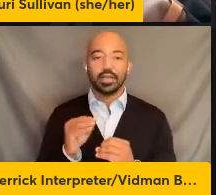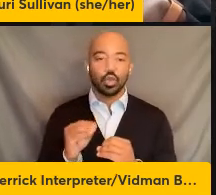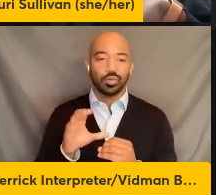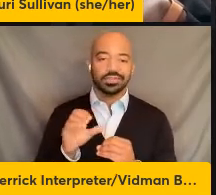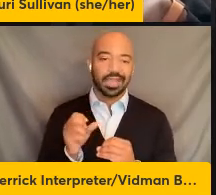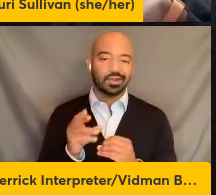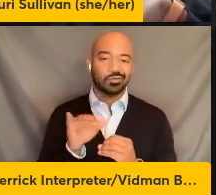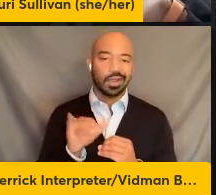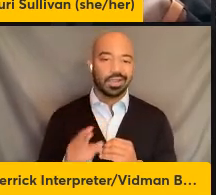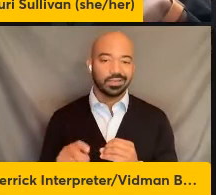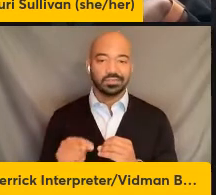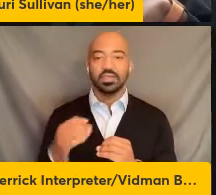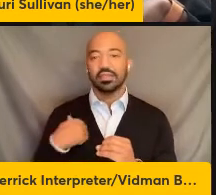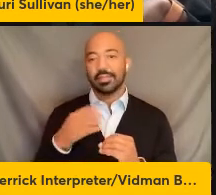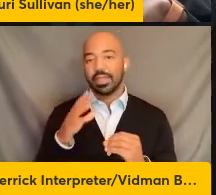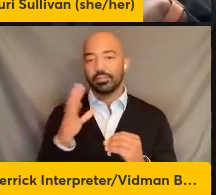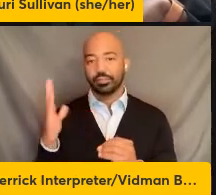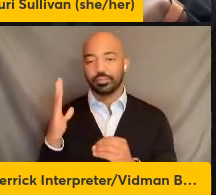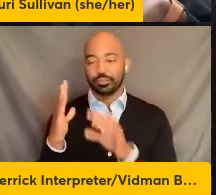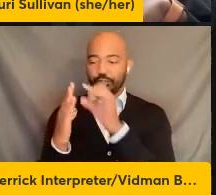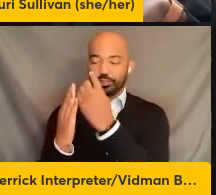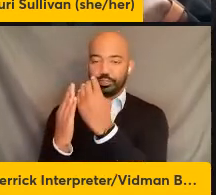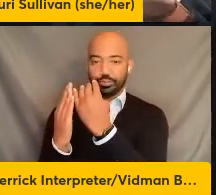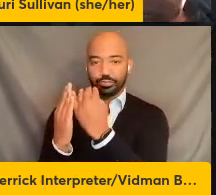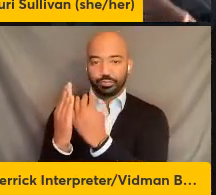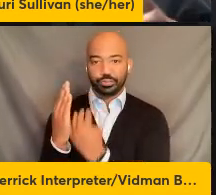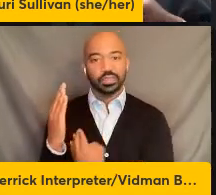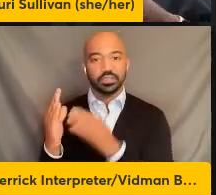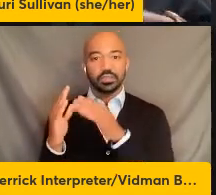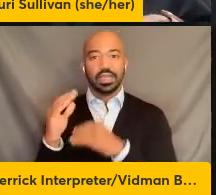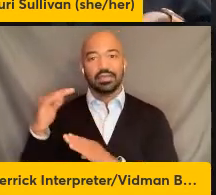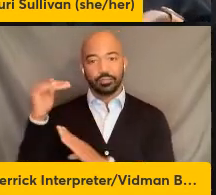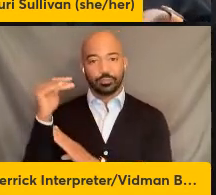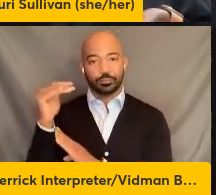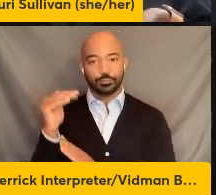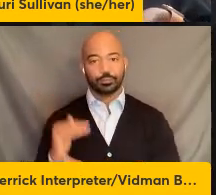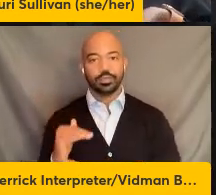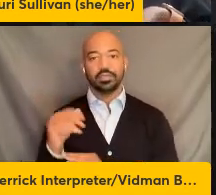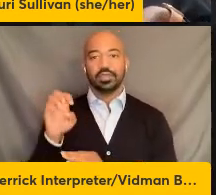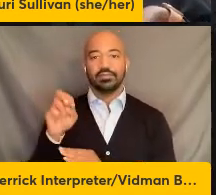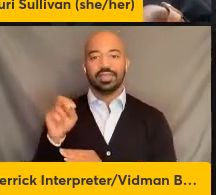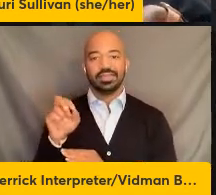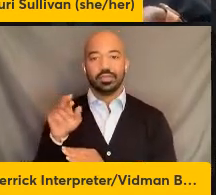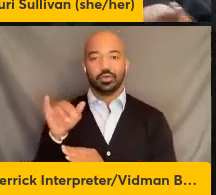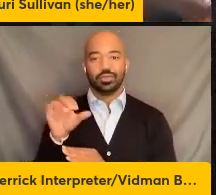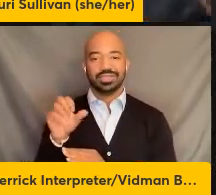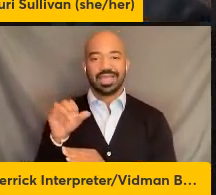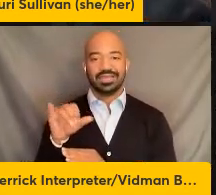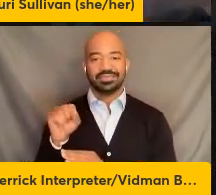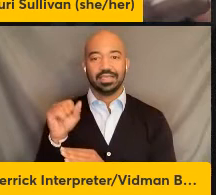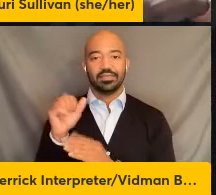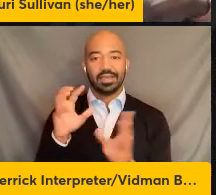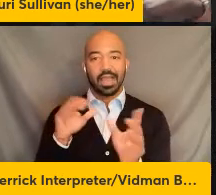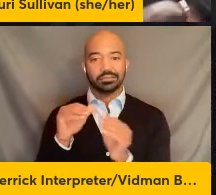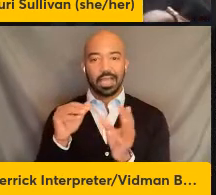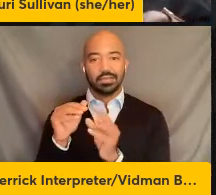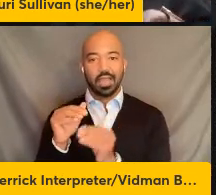across the epithelial barrier by these absorptive cells called enterocytes. And finally, across the basal lateral membrane,